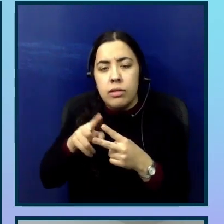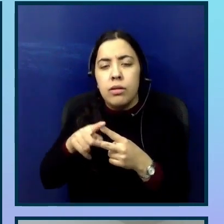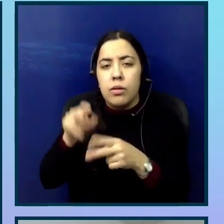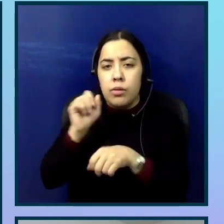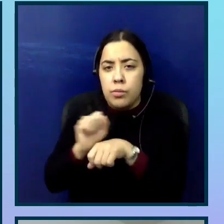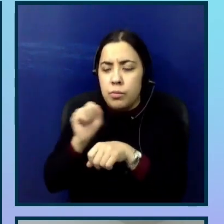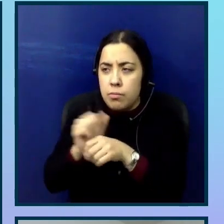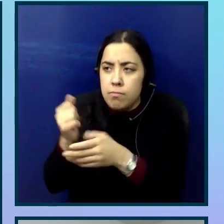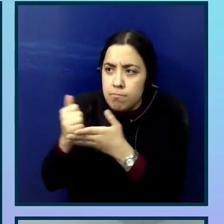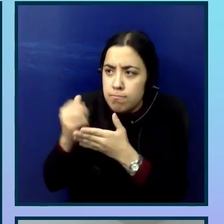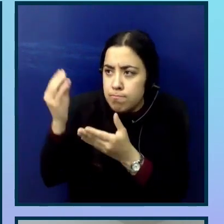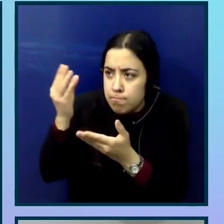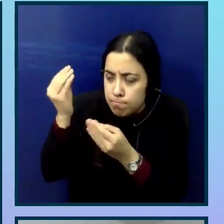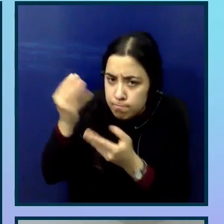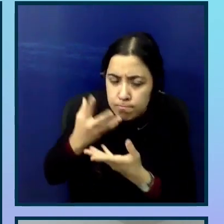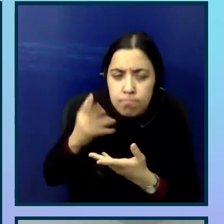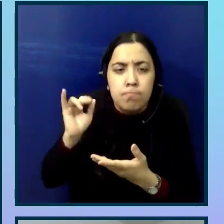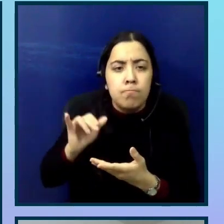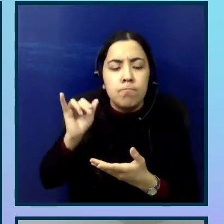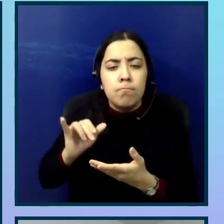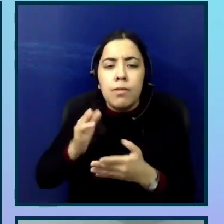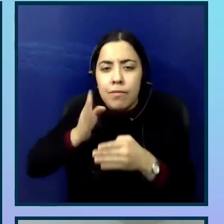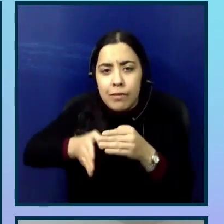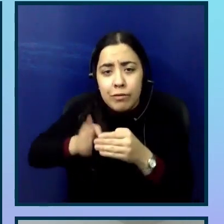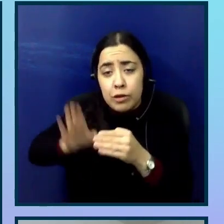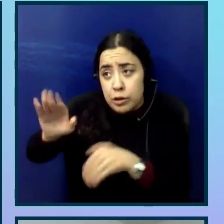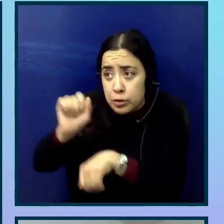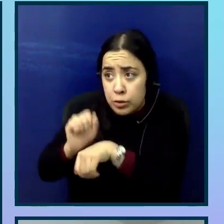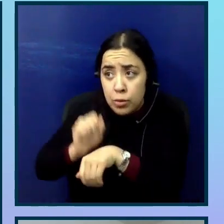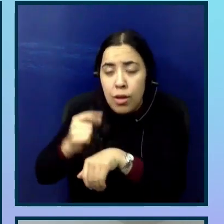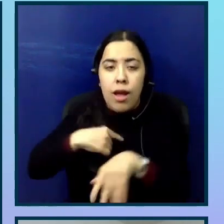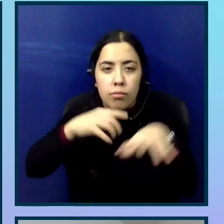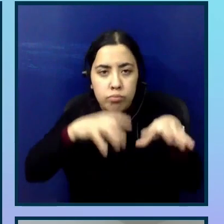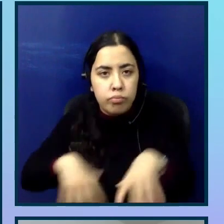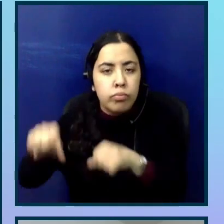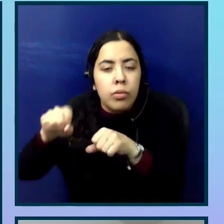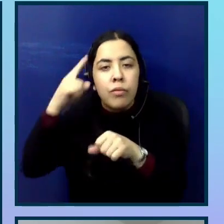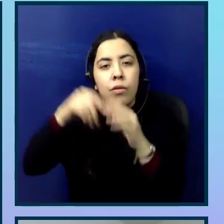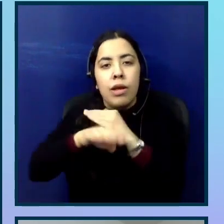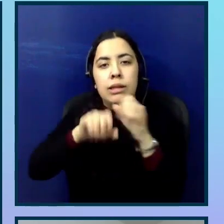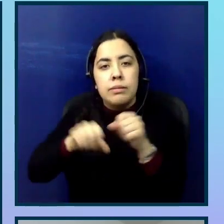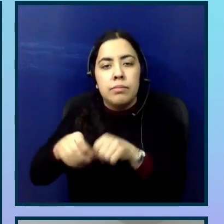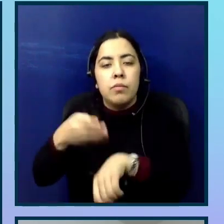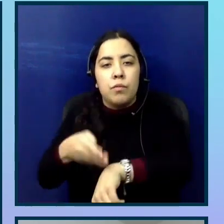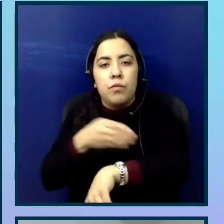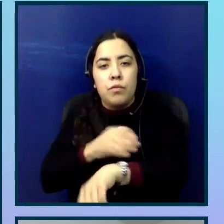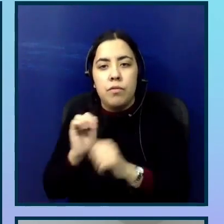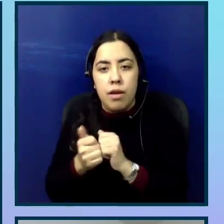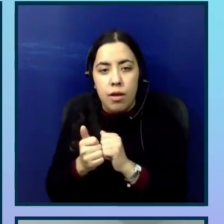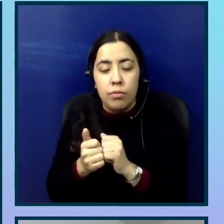Then, I started the work where he left off on our list of accessibility areas for improvement. Next slide.